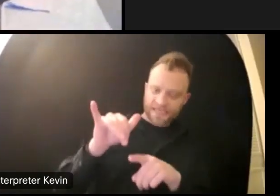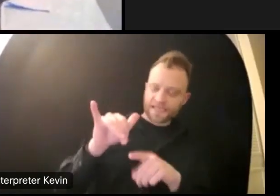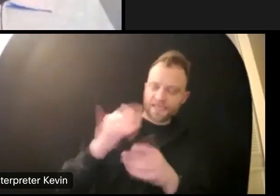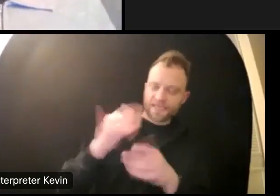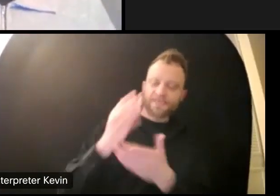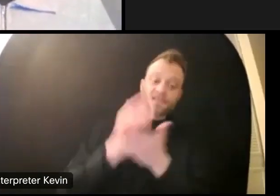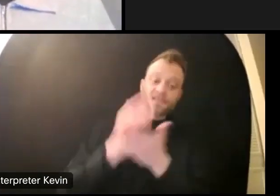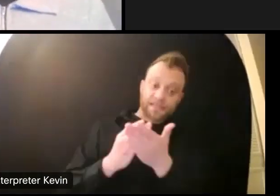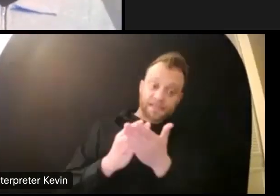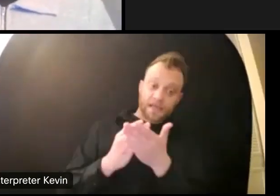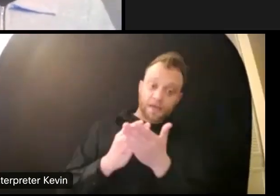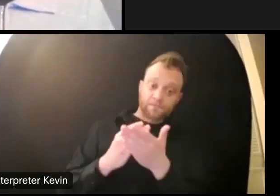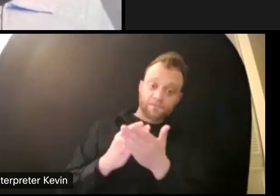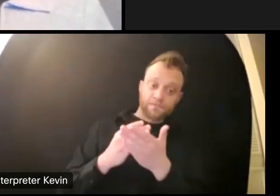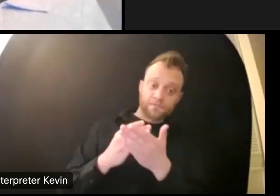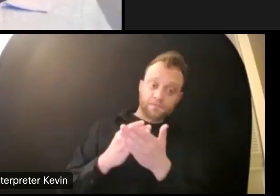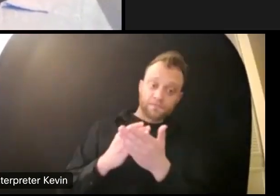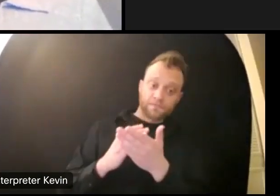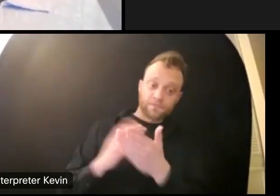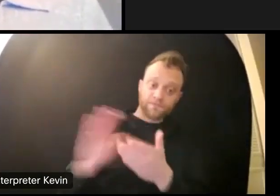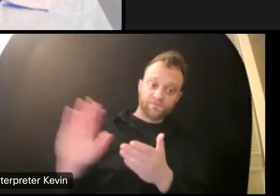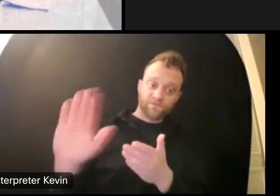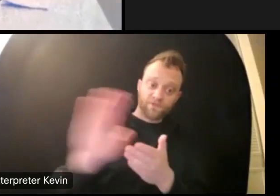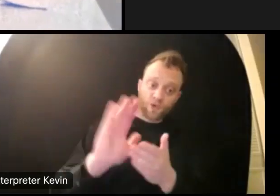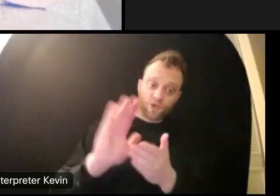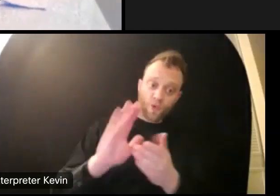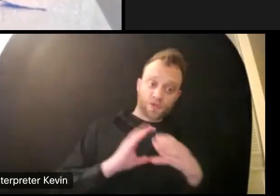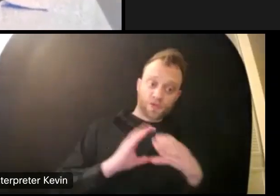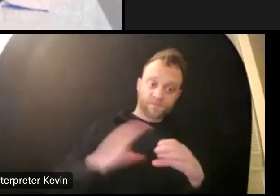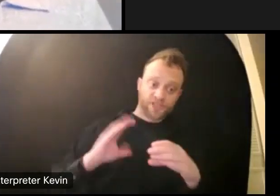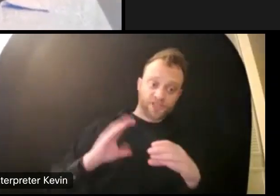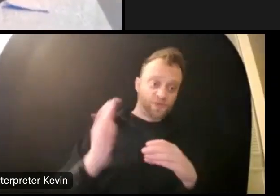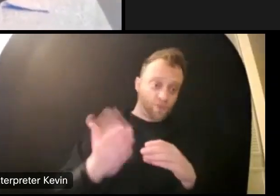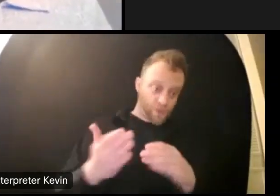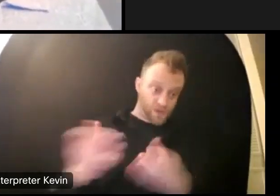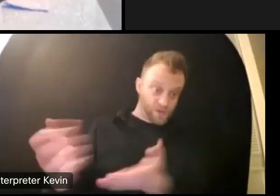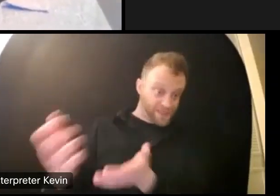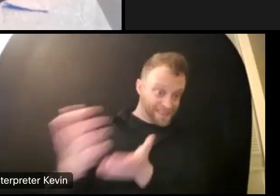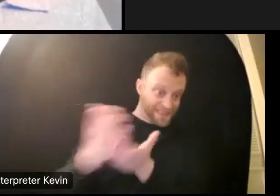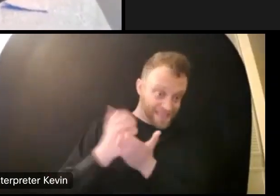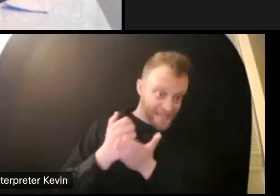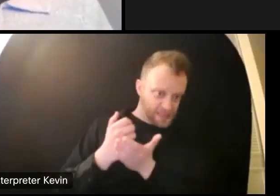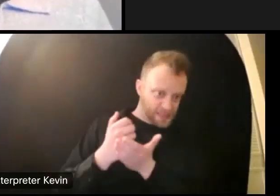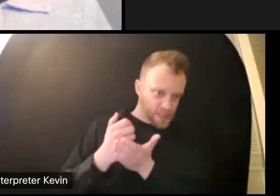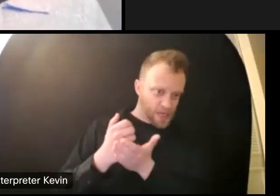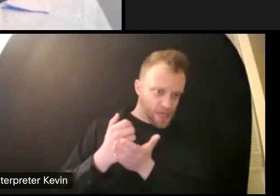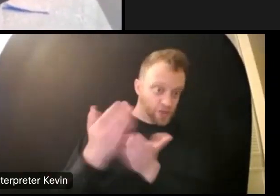they provide cell phones. We've had a couple of Commissions who vehemently avoided them completely